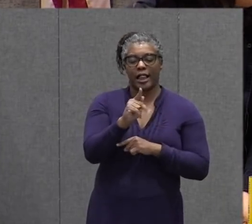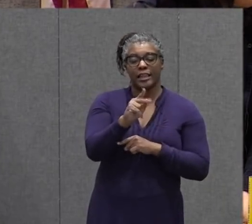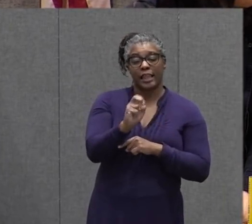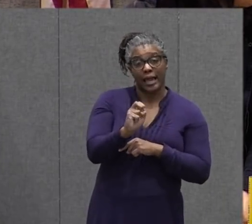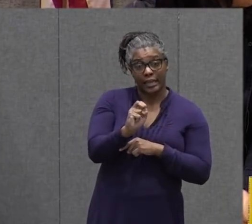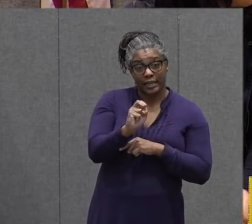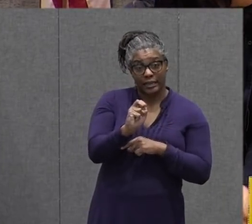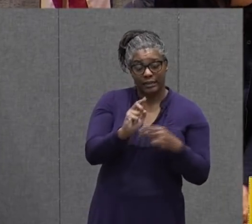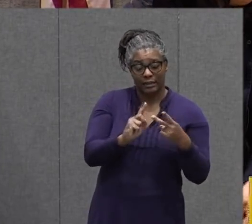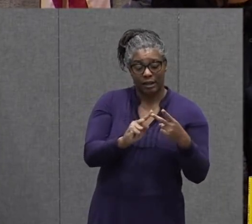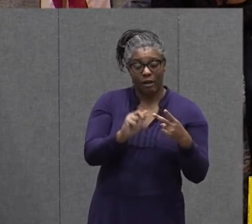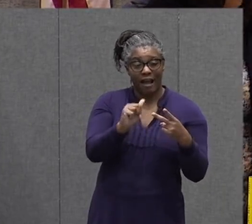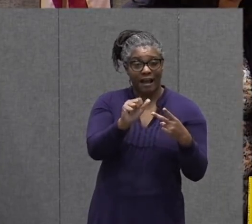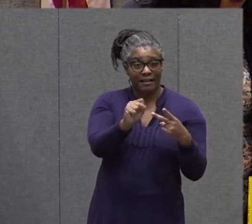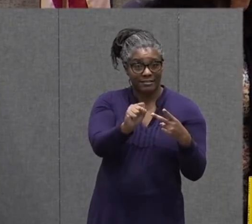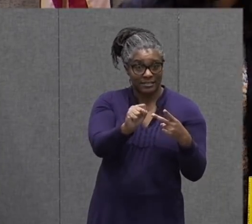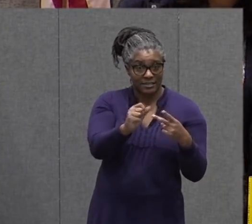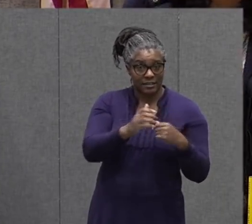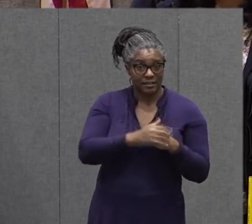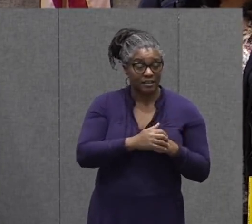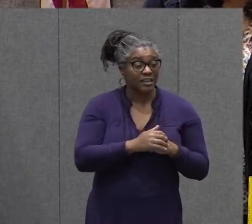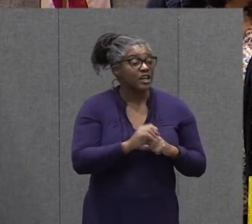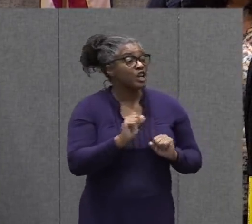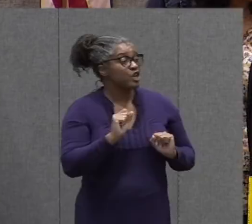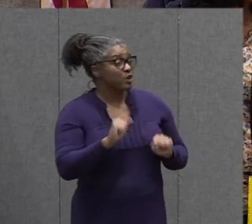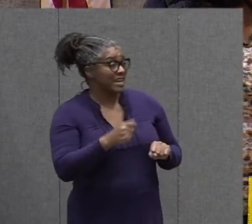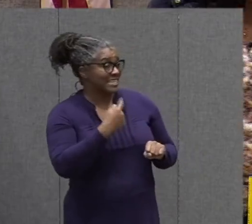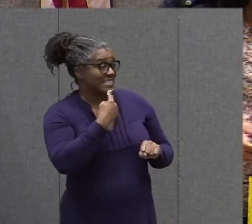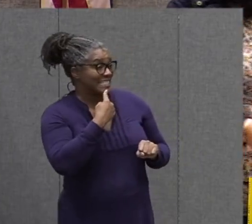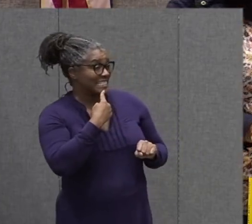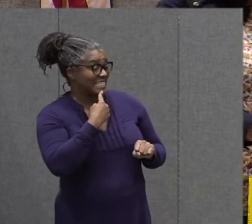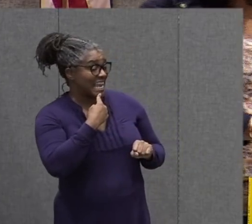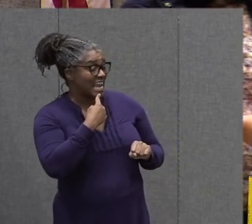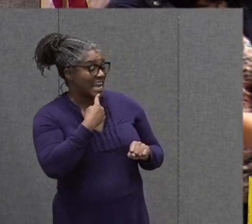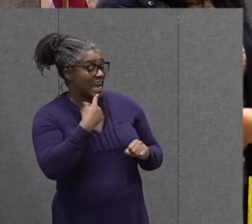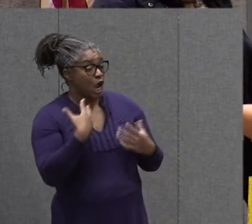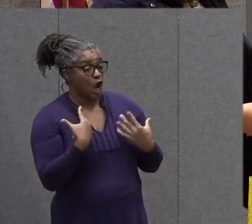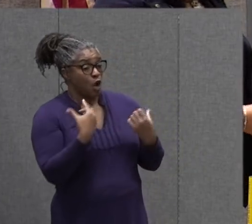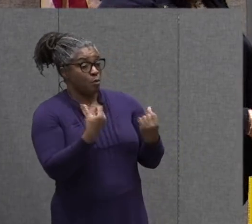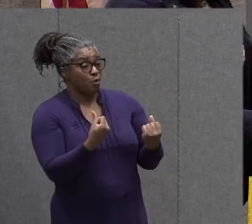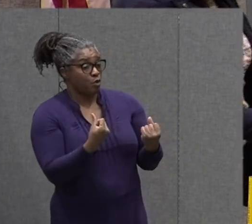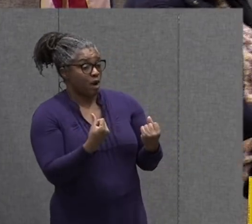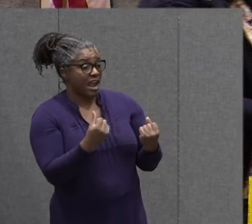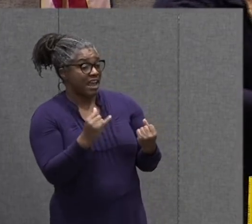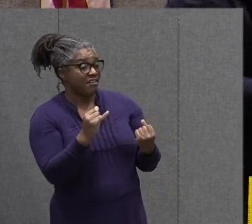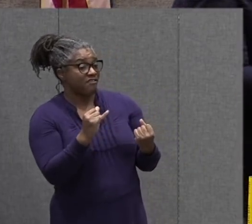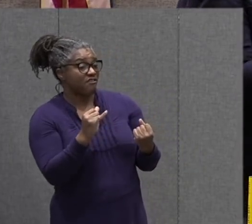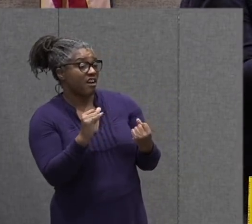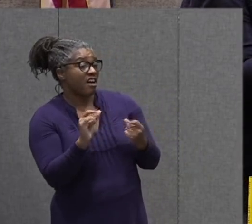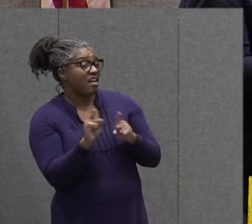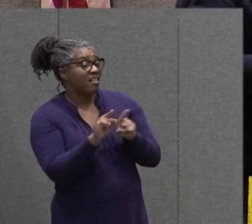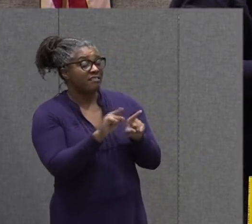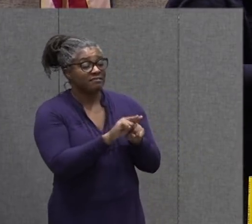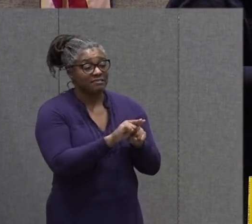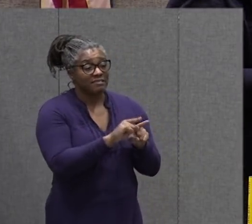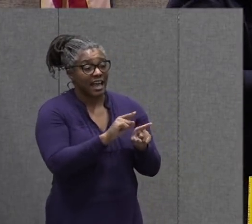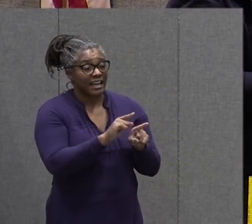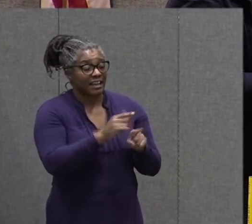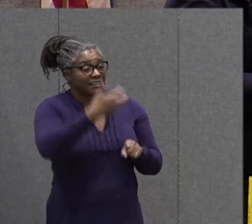brave, like a lion. [Miss Garcia] Brave like a Lion. [Miss Martindale] It's still a simile. [Miss Garcia] Yeah, I love that. And when you were teaching me earlier,